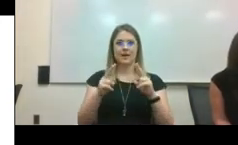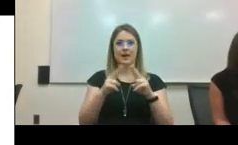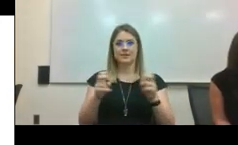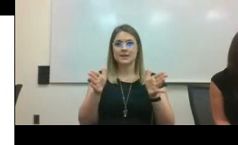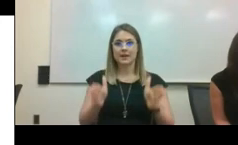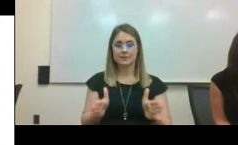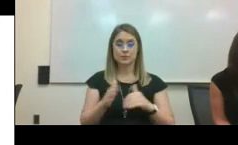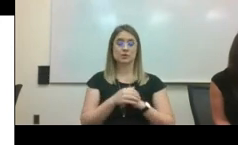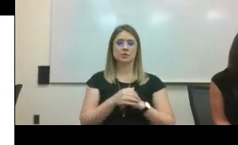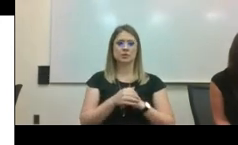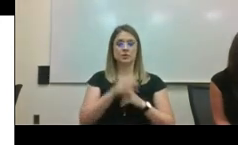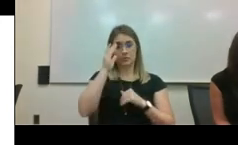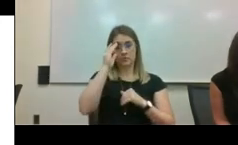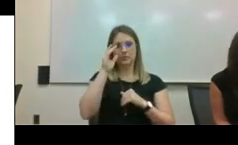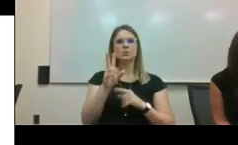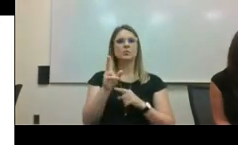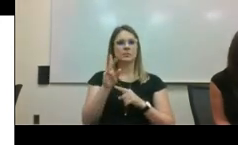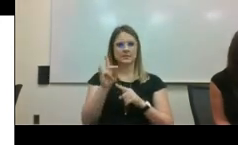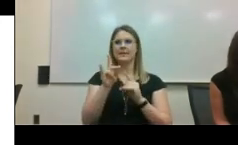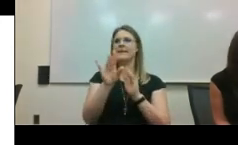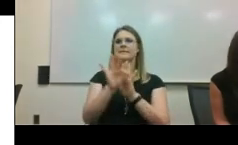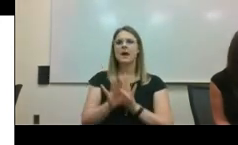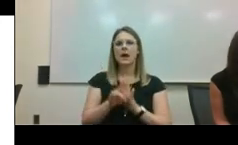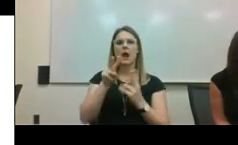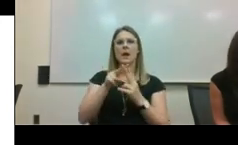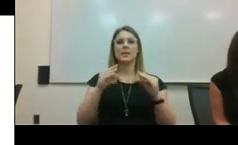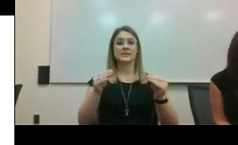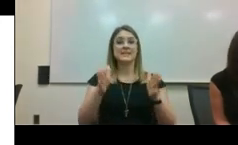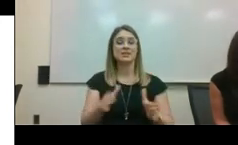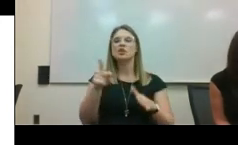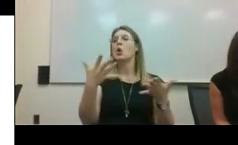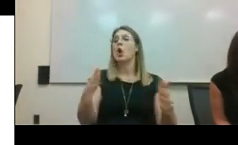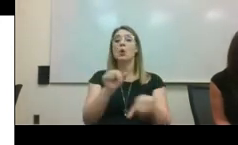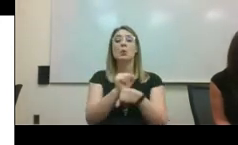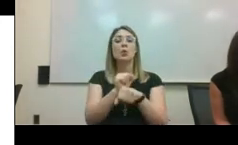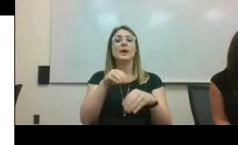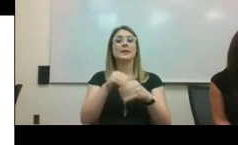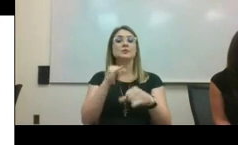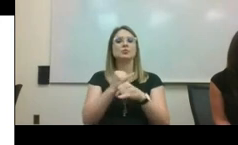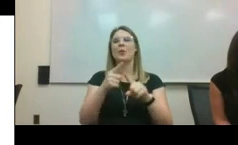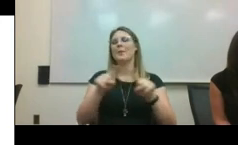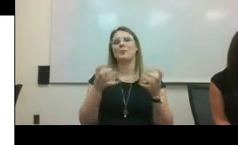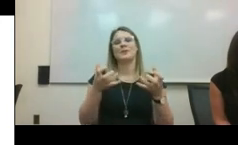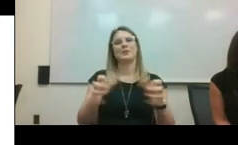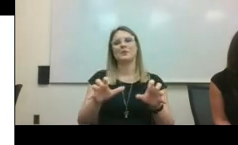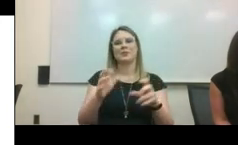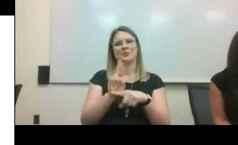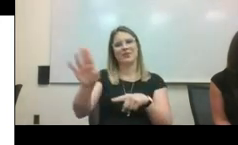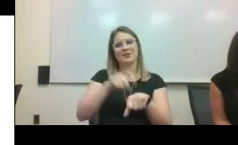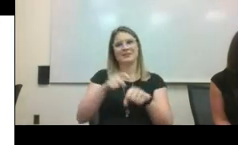We had a couple of teachers that were already working in a school that could have done that but we didn't wanna take them from their school. So, there are a couple of people in the context